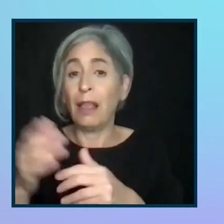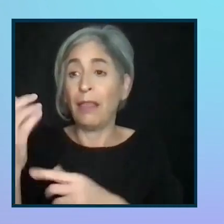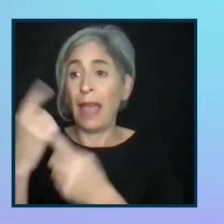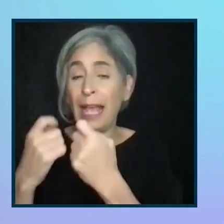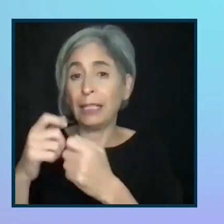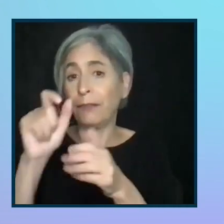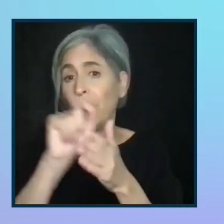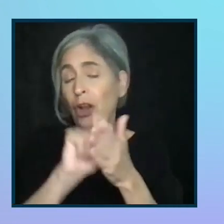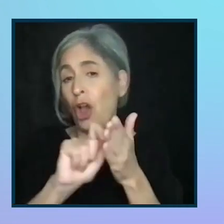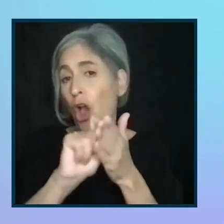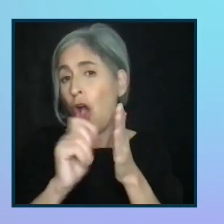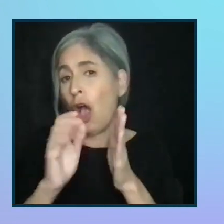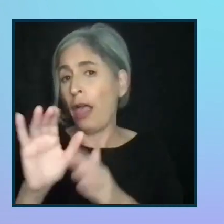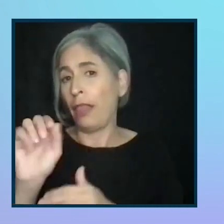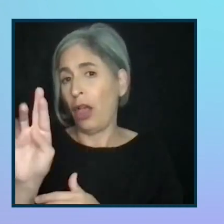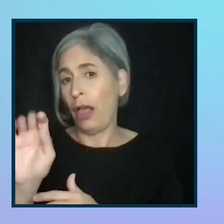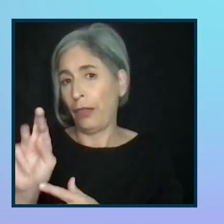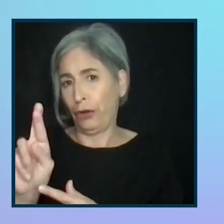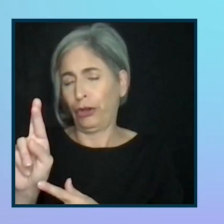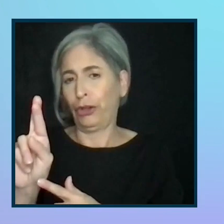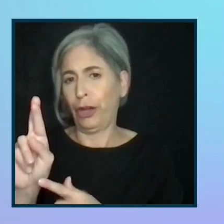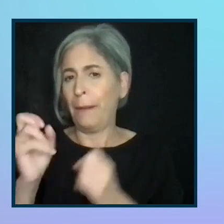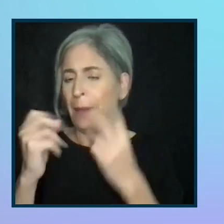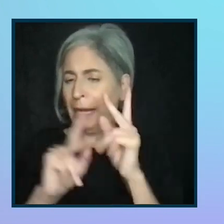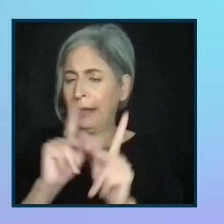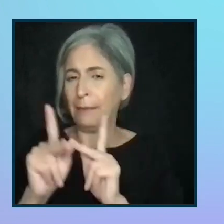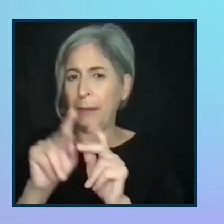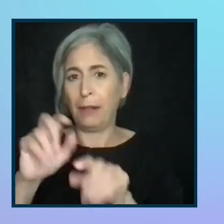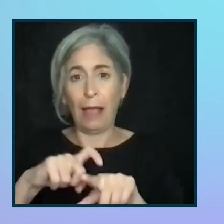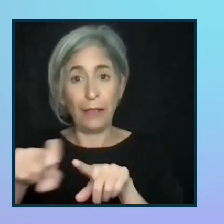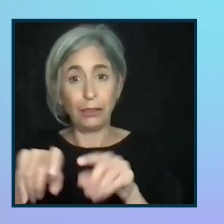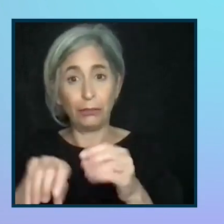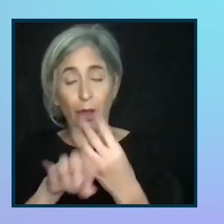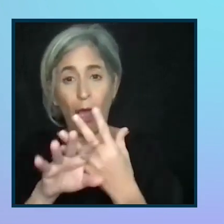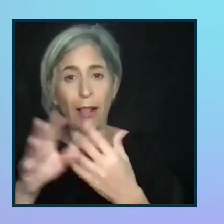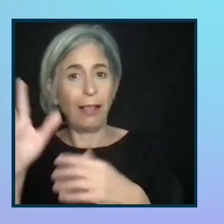to what many of the people on this call have, which is the ability to speak up,